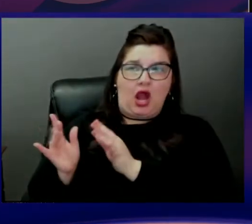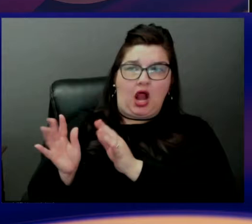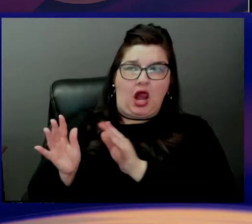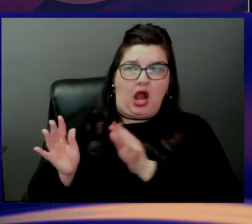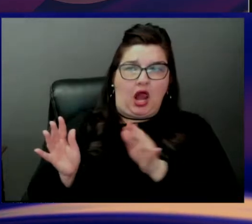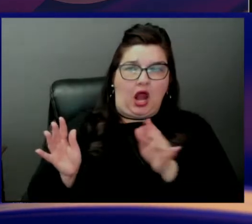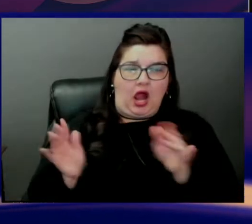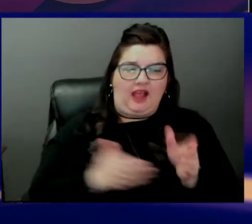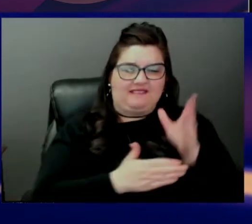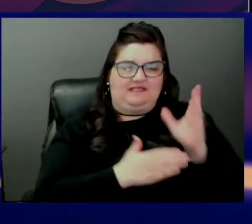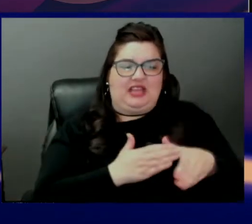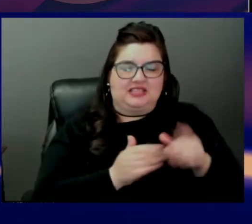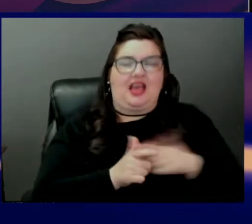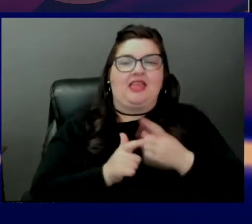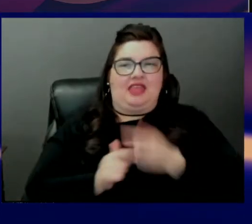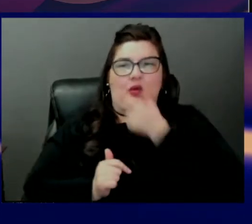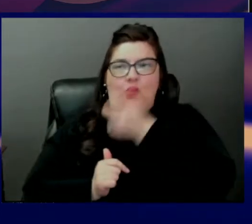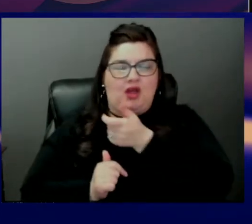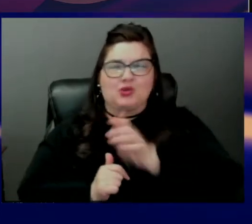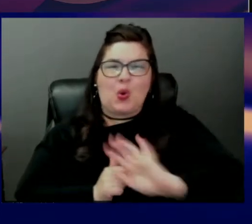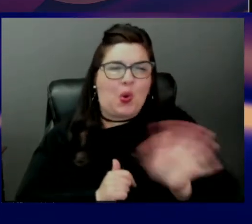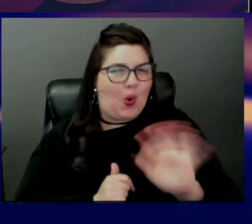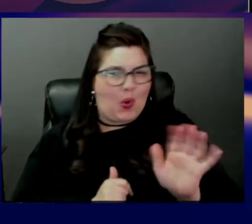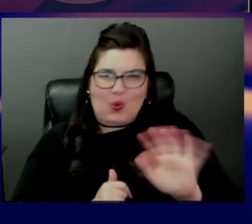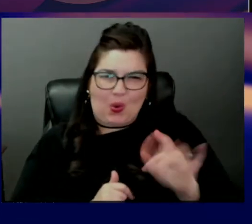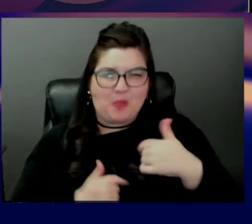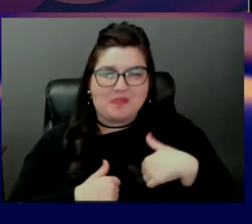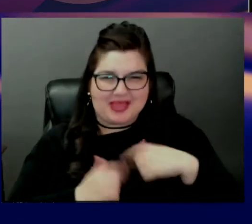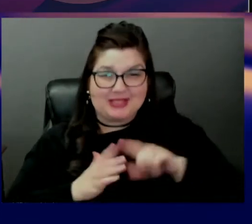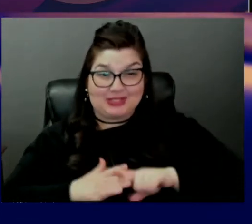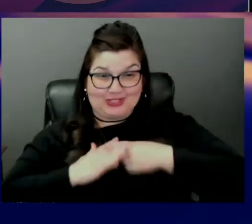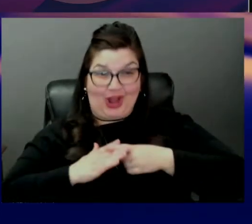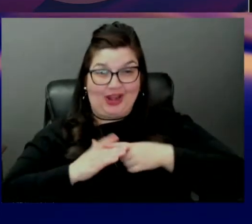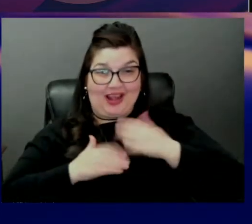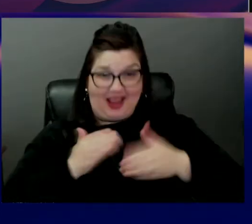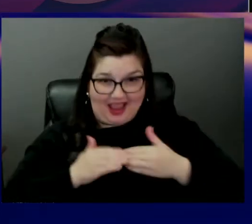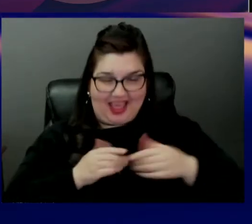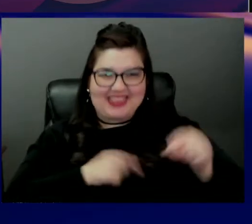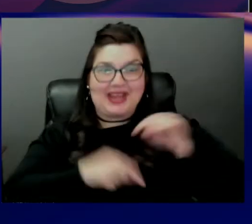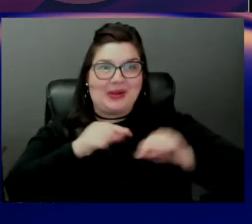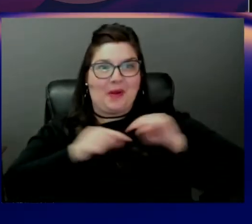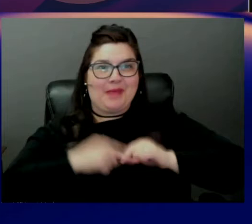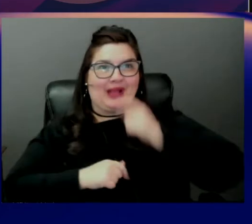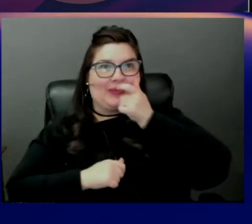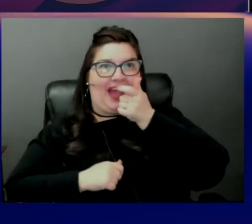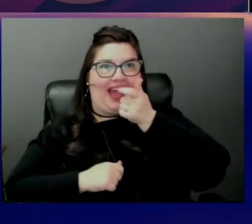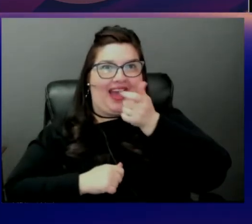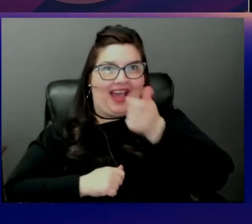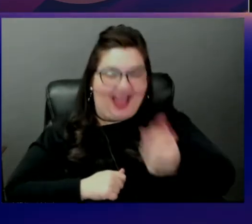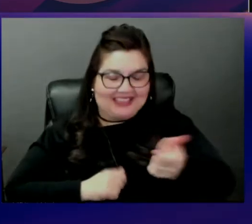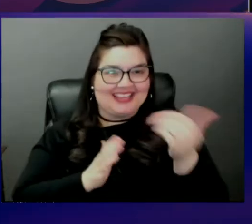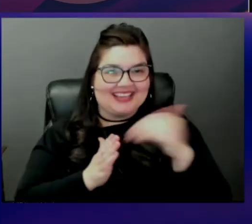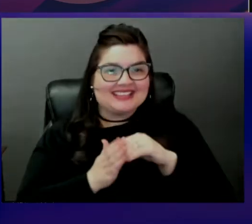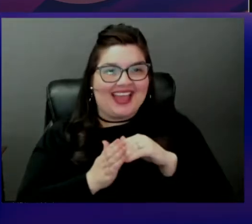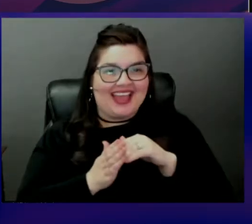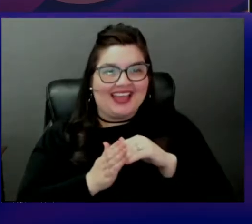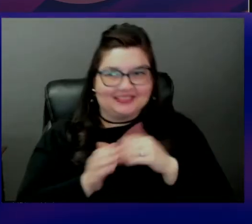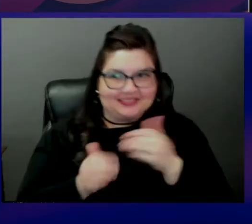Oh, no. Sometimes I go back and I watch them over and over again. Yeah. - But Yeah. Are, you more, you like to watch it when it drops? Like, oh, I want to keep up,